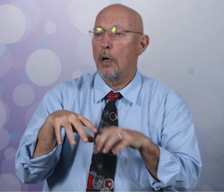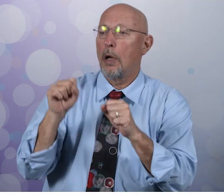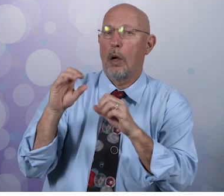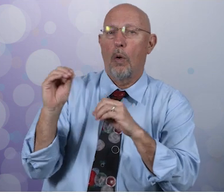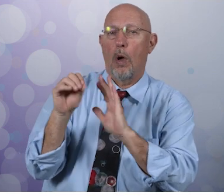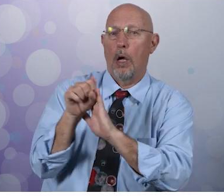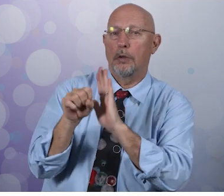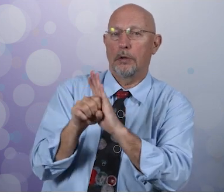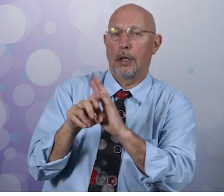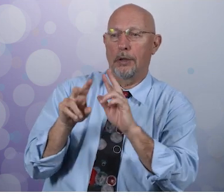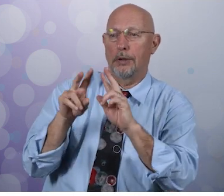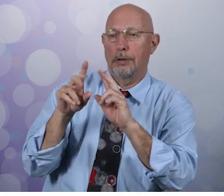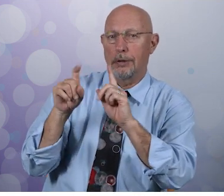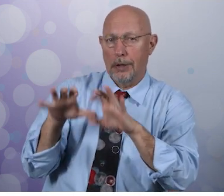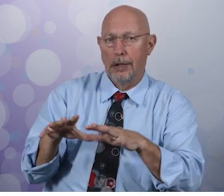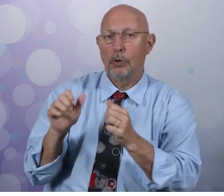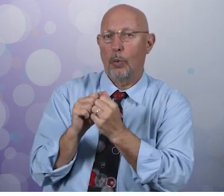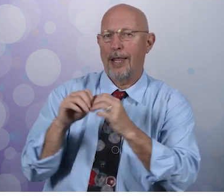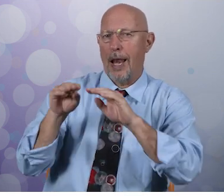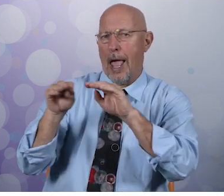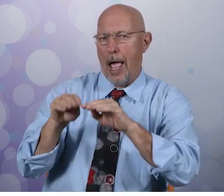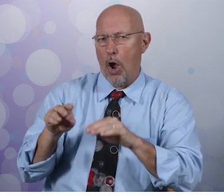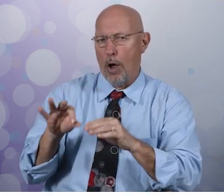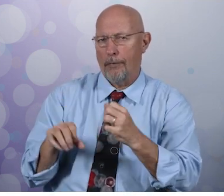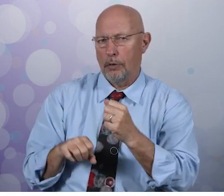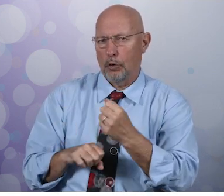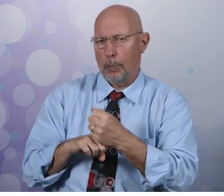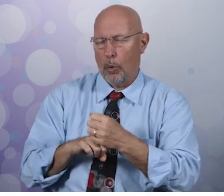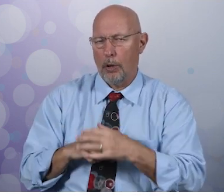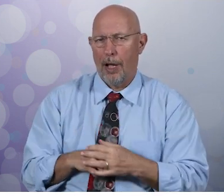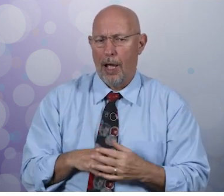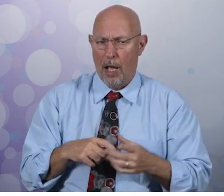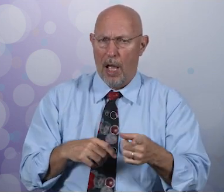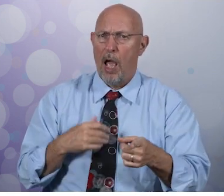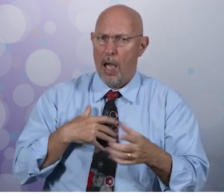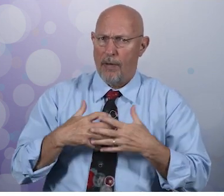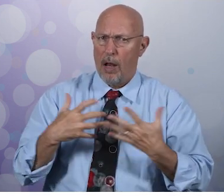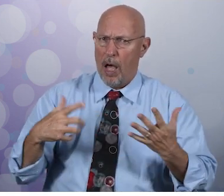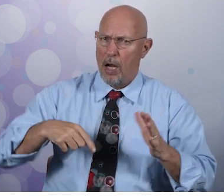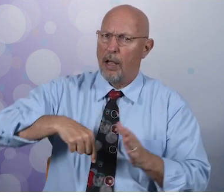test with layers of support. It has a lot of deep, detailed information